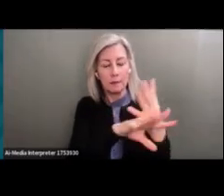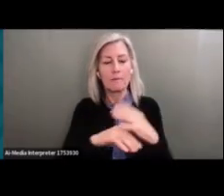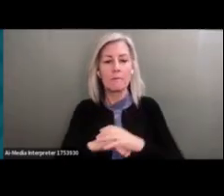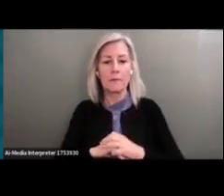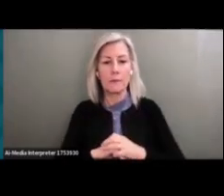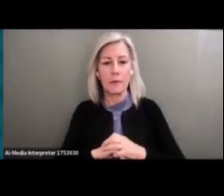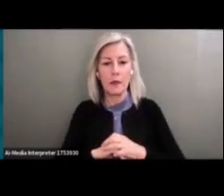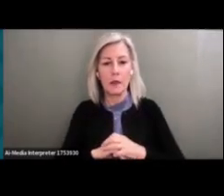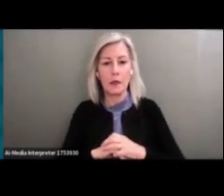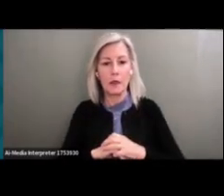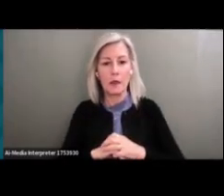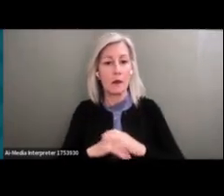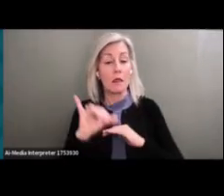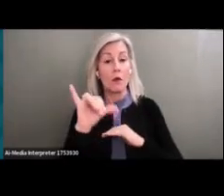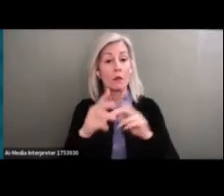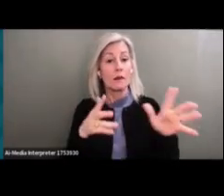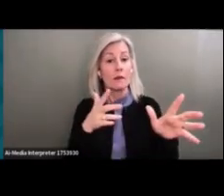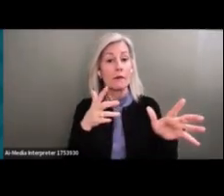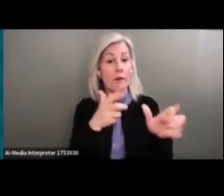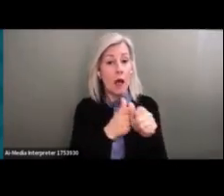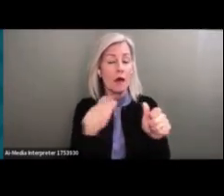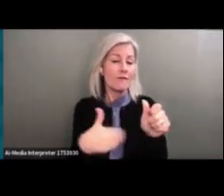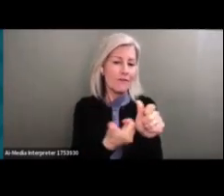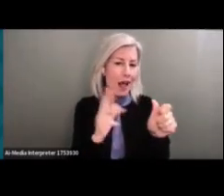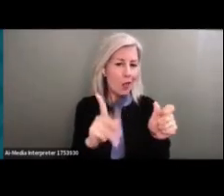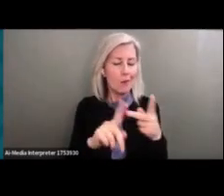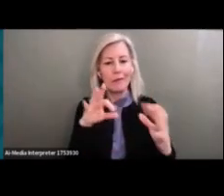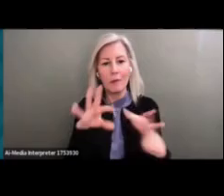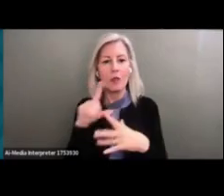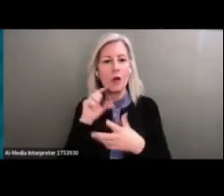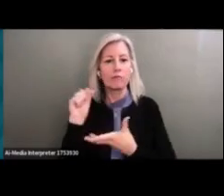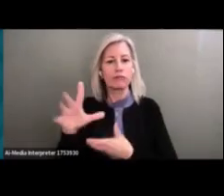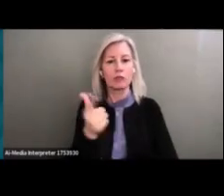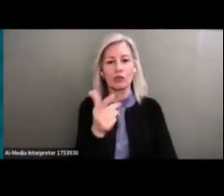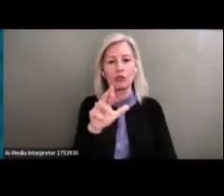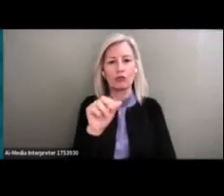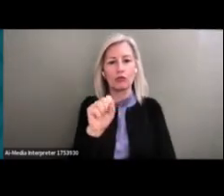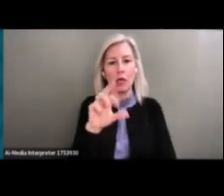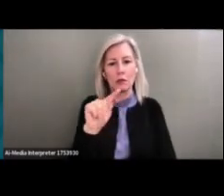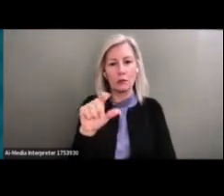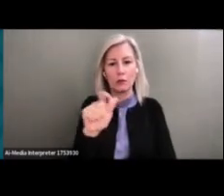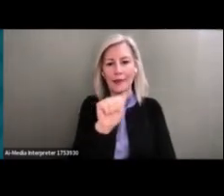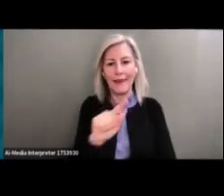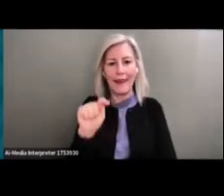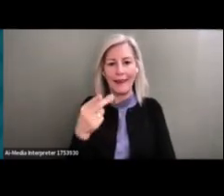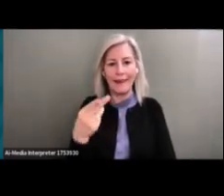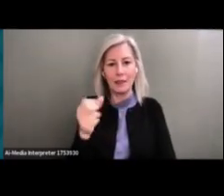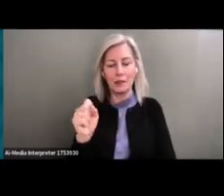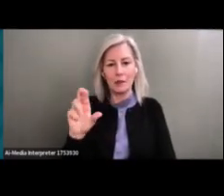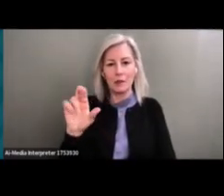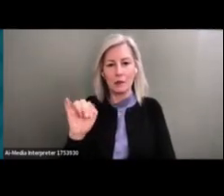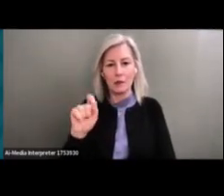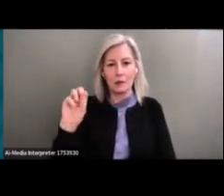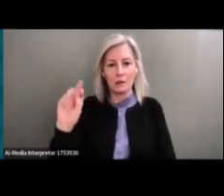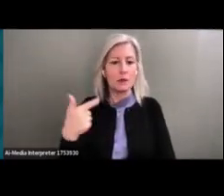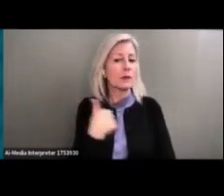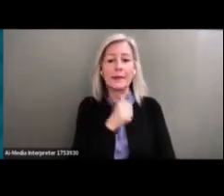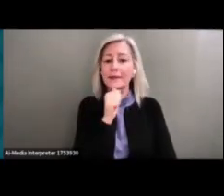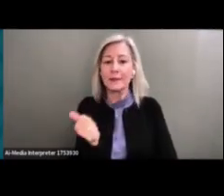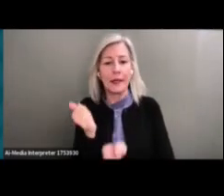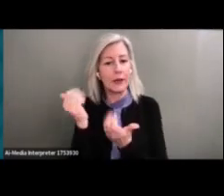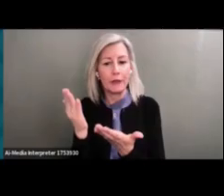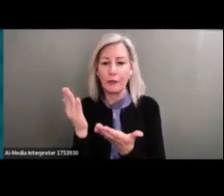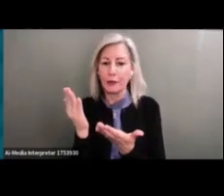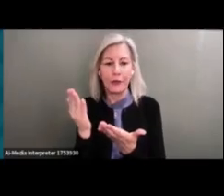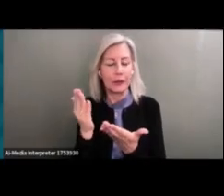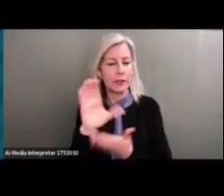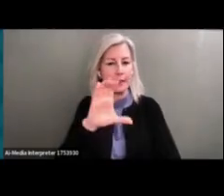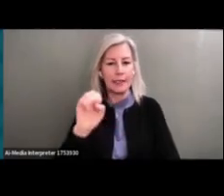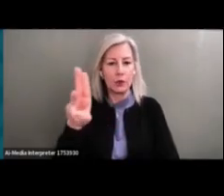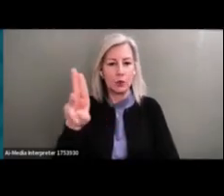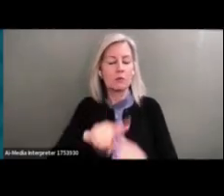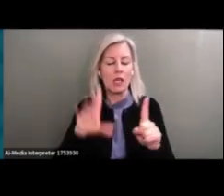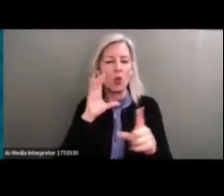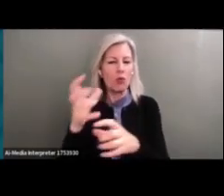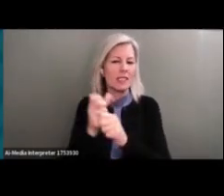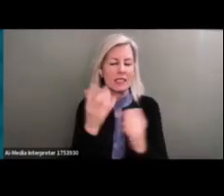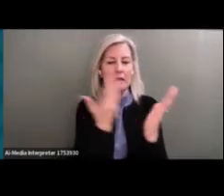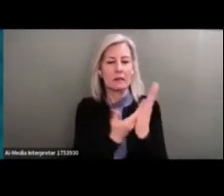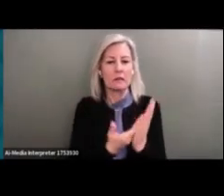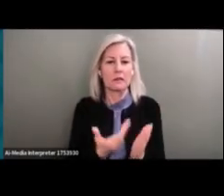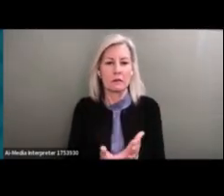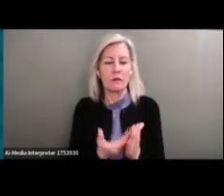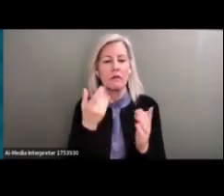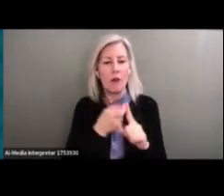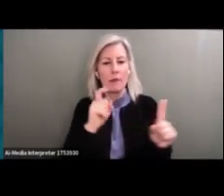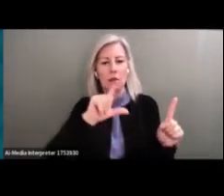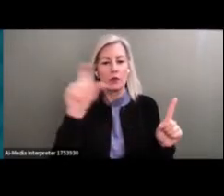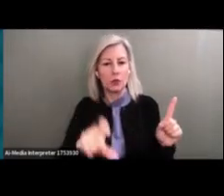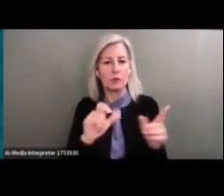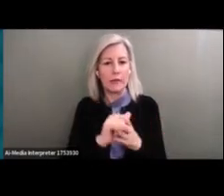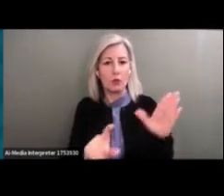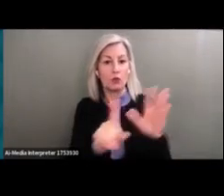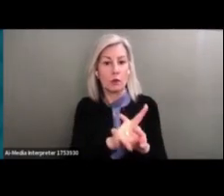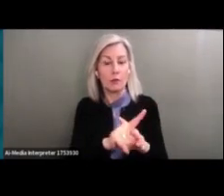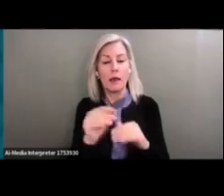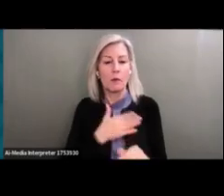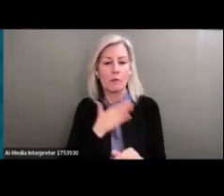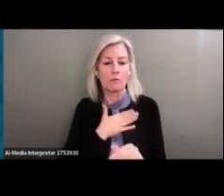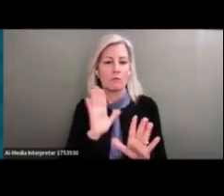You can send those items to Grassroots@hsri.org. We don't offer continuing education units, but you will get verification from Zoom of your attendance, and we are happy to provide.